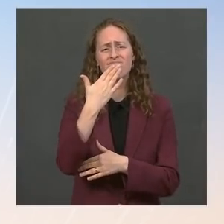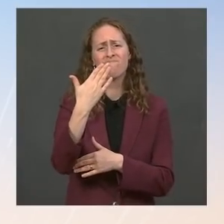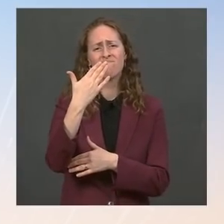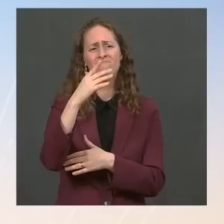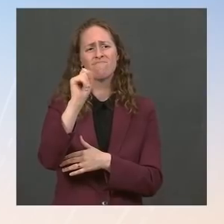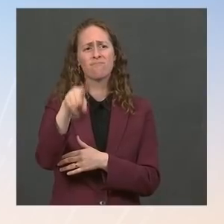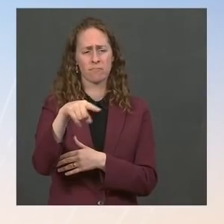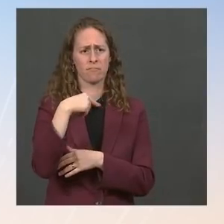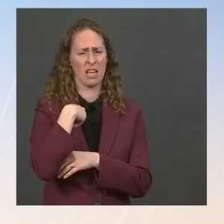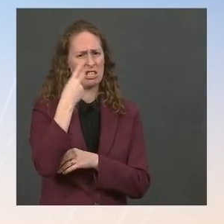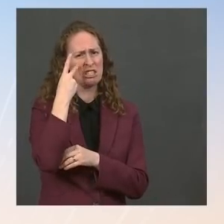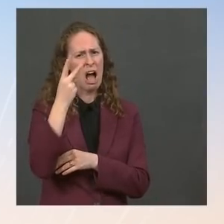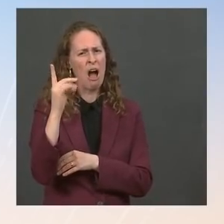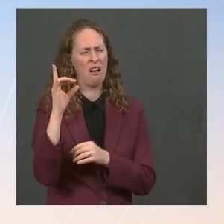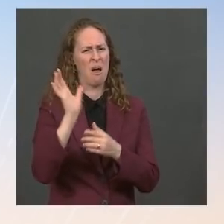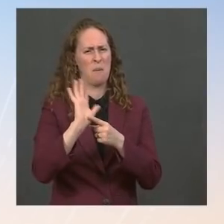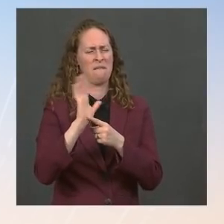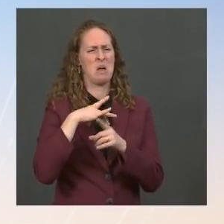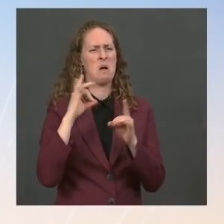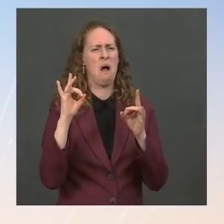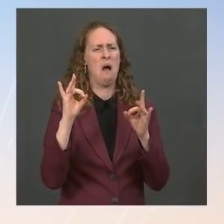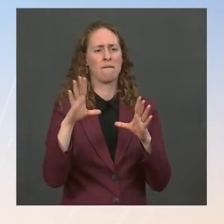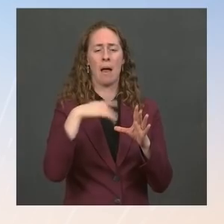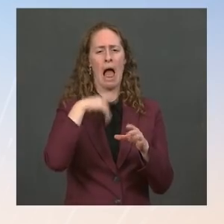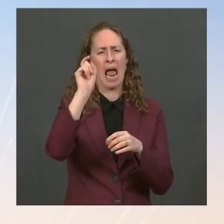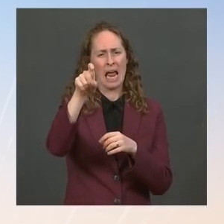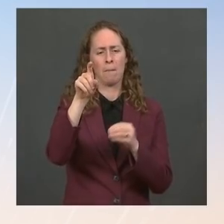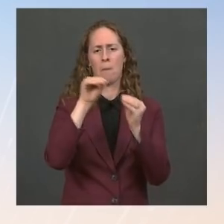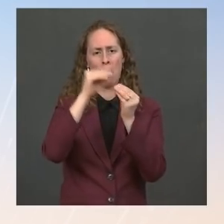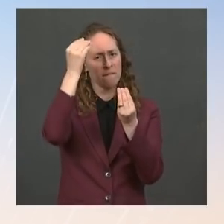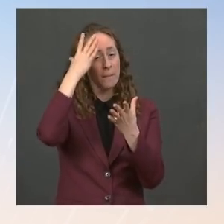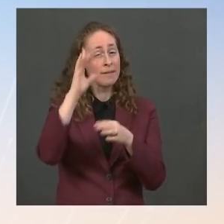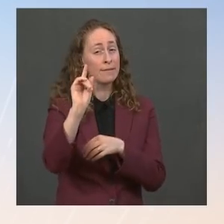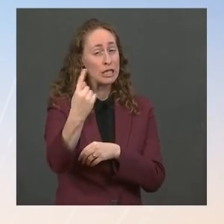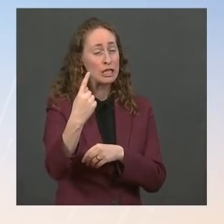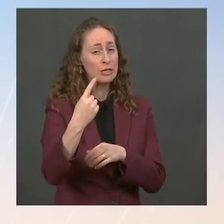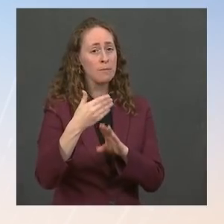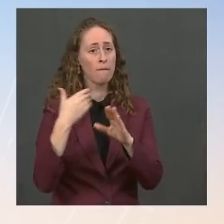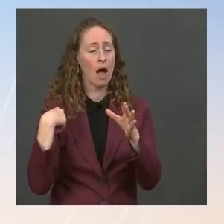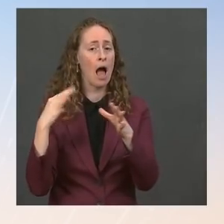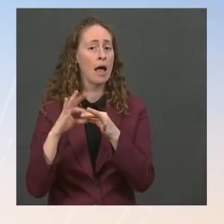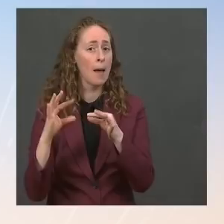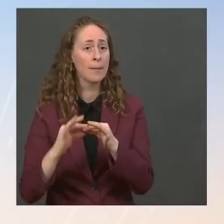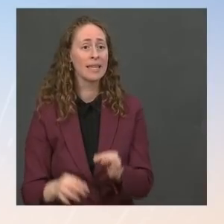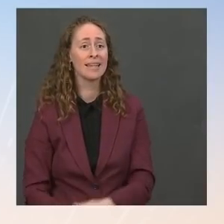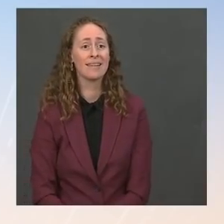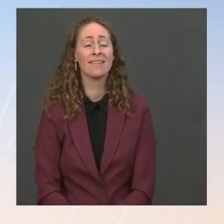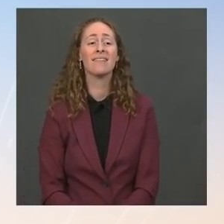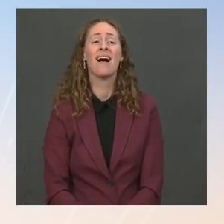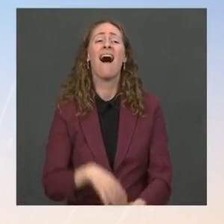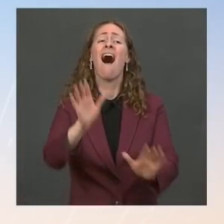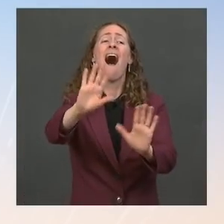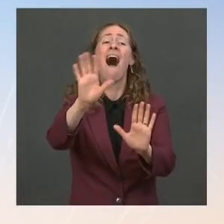I just have to get more information on it. The Press: Can I ask a follow-up? The Press: If this is true, will they be fired? If this is true will they be -- >> Ms Psaki: Again, April, I don't have more information on it.